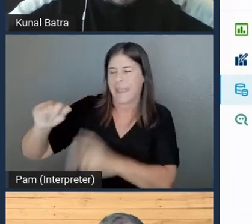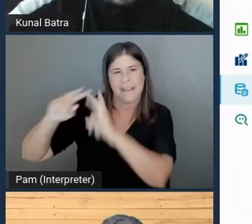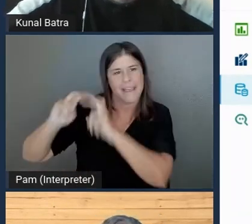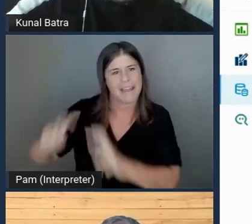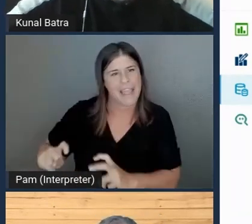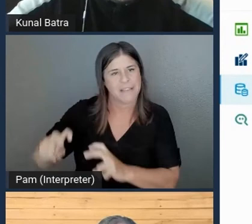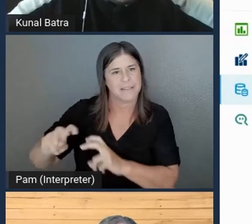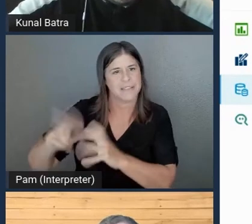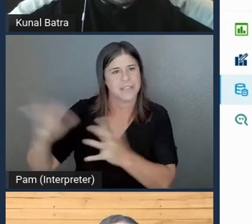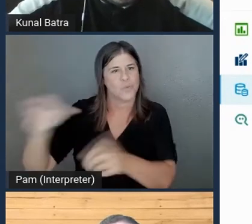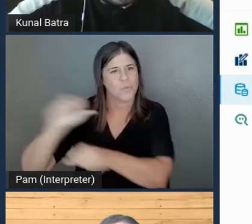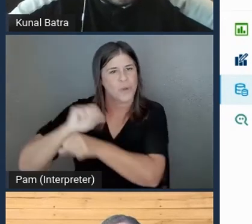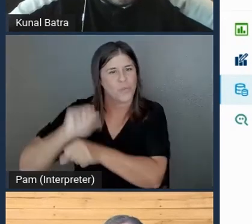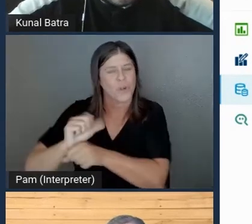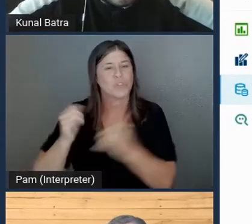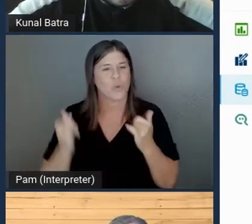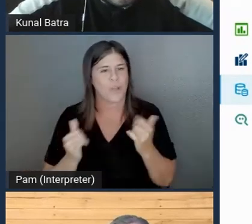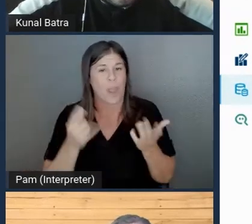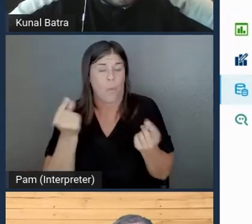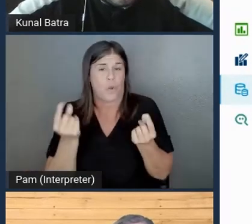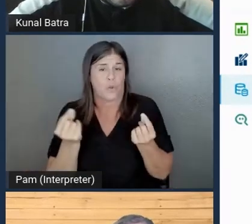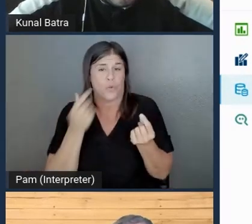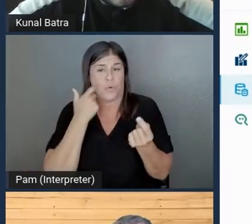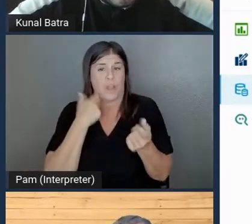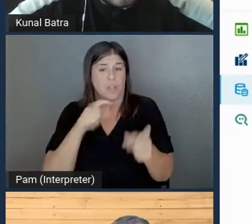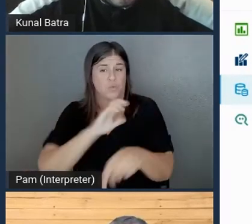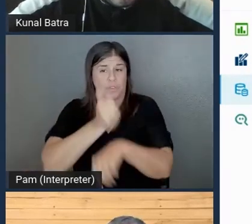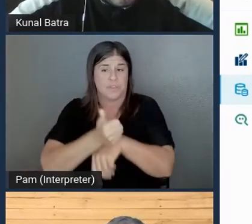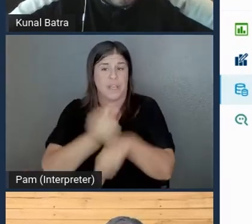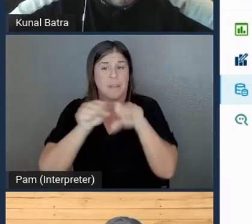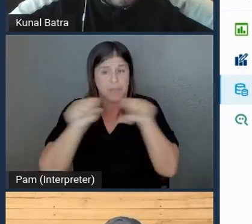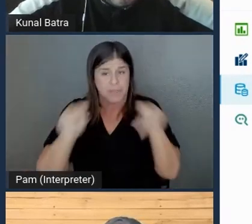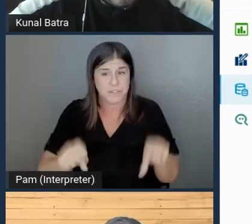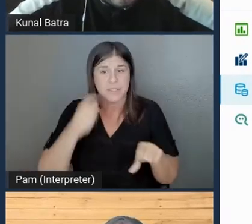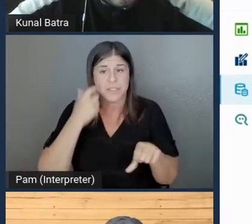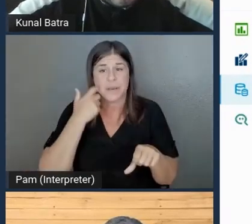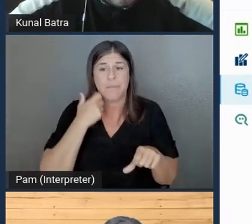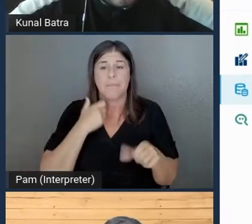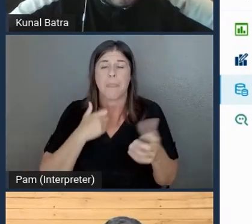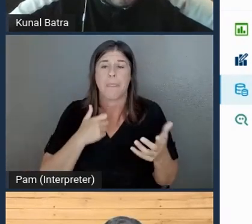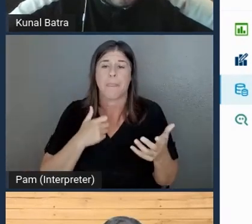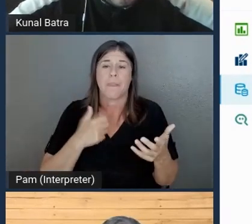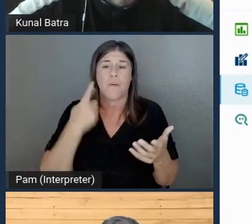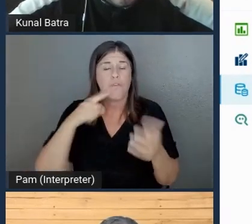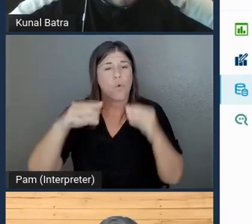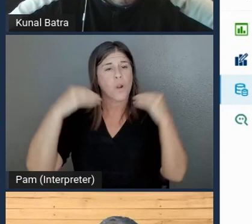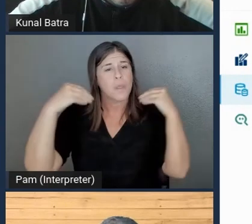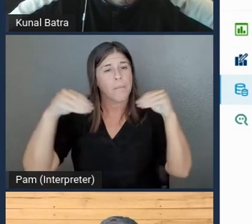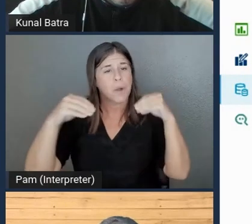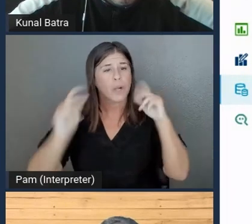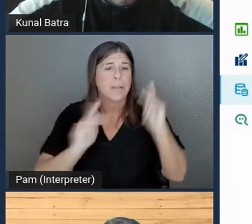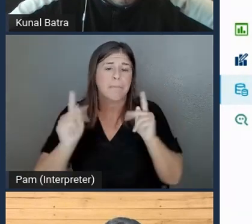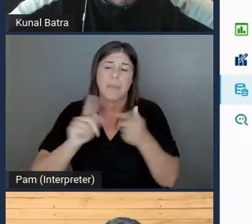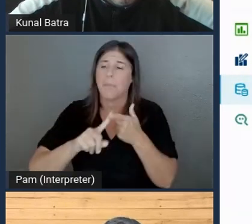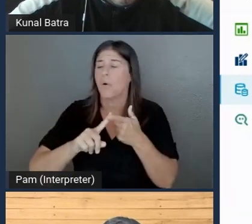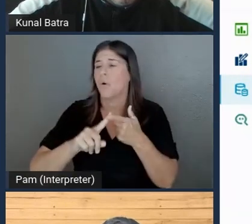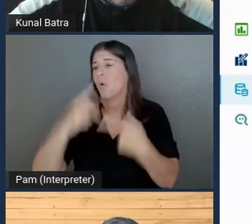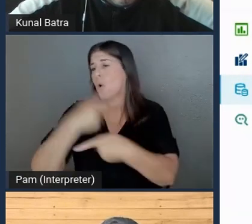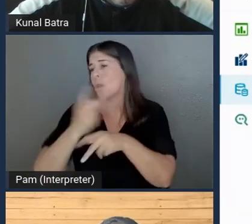And so here, what you can do is you set the system and you say to the marketing folks, or the people, product folks who wanna analyze things, you say,